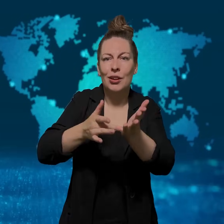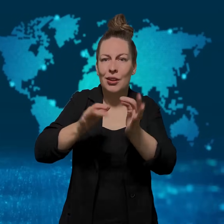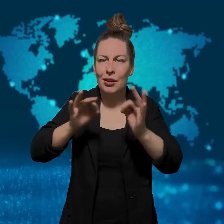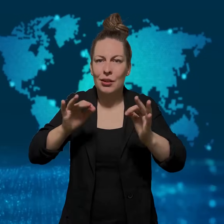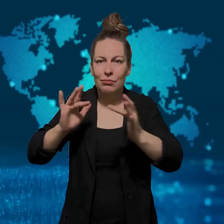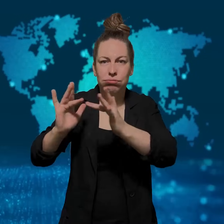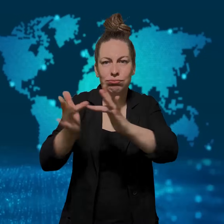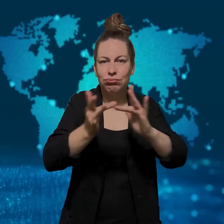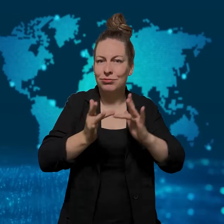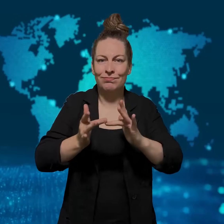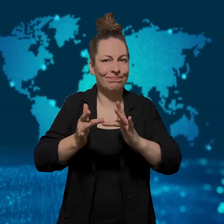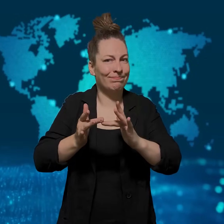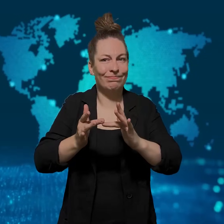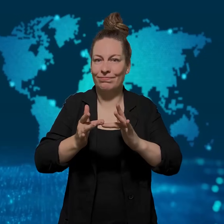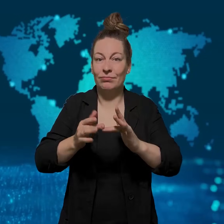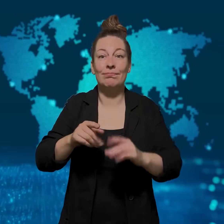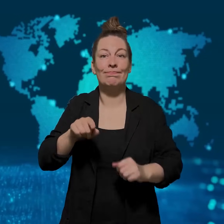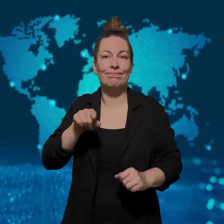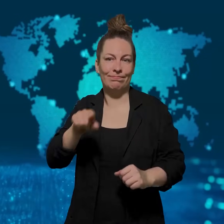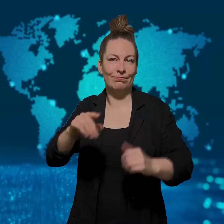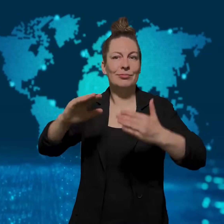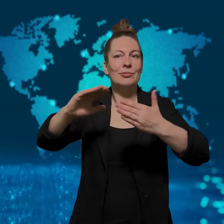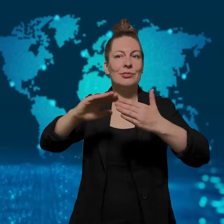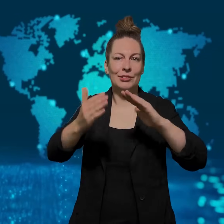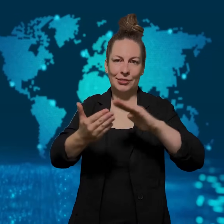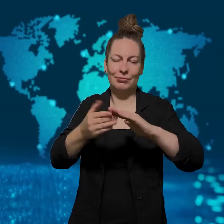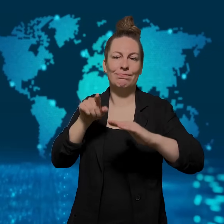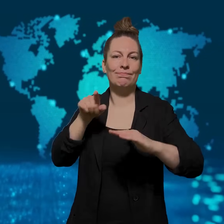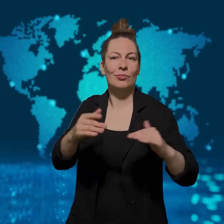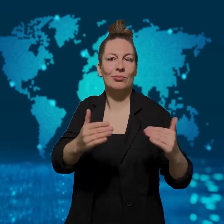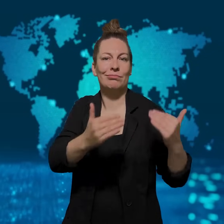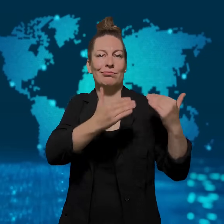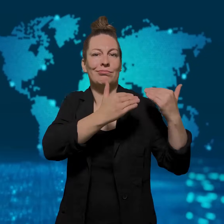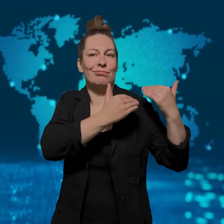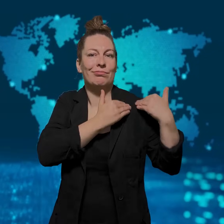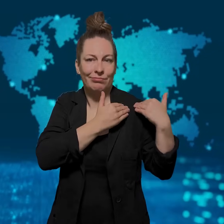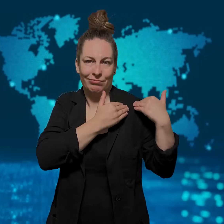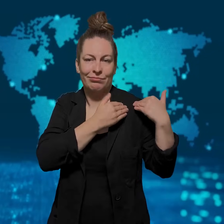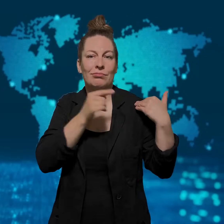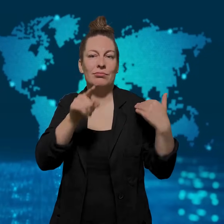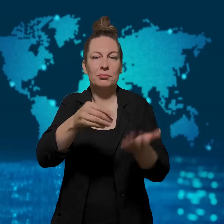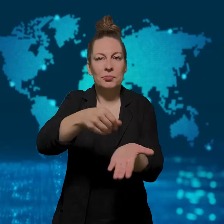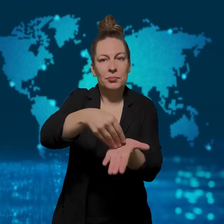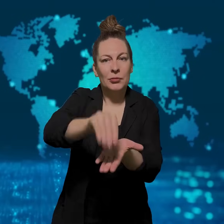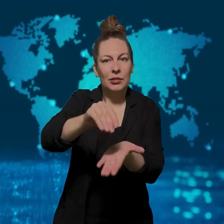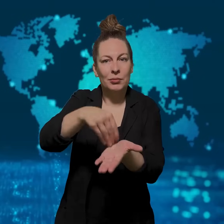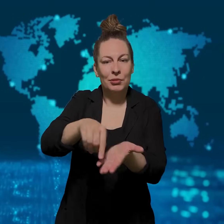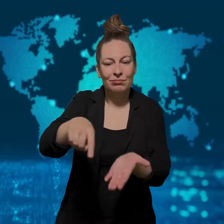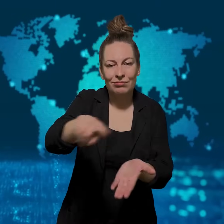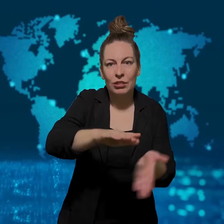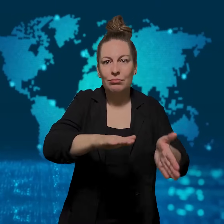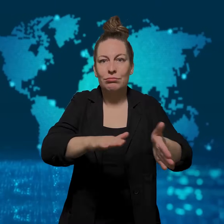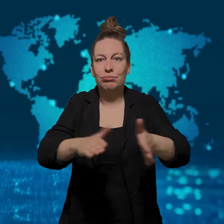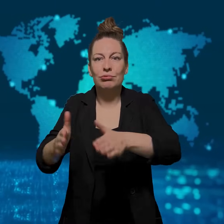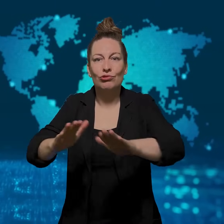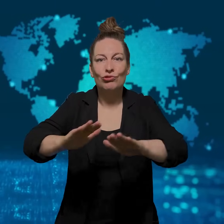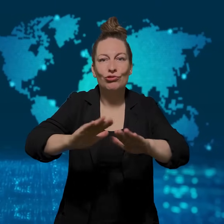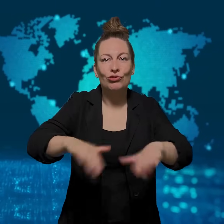There was a lack of training and technology.